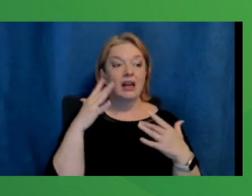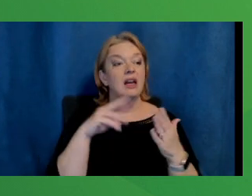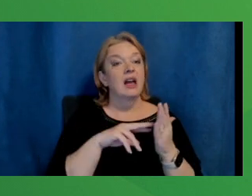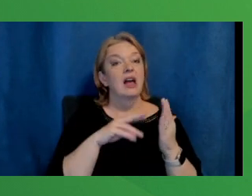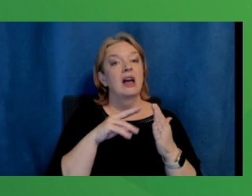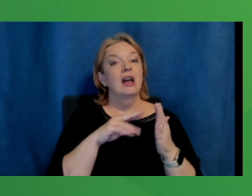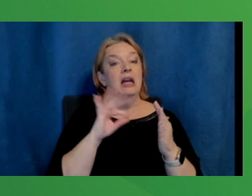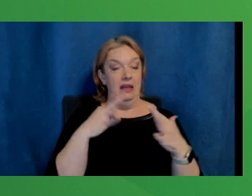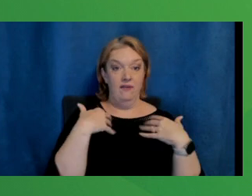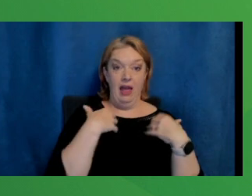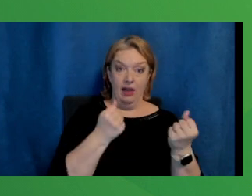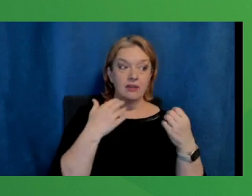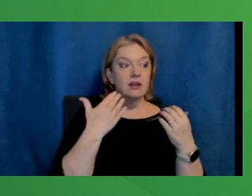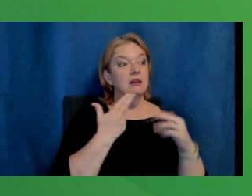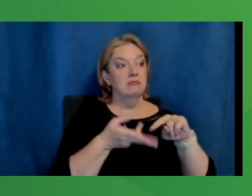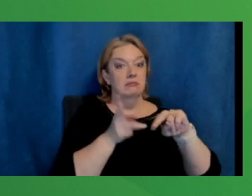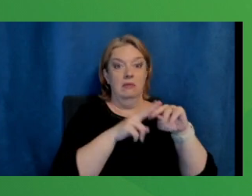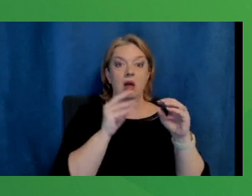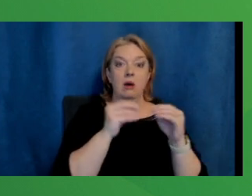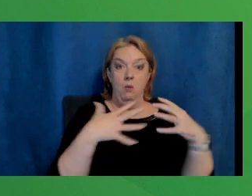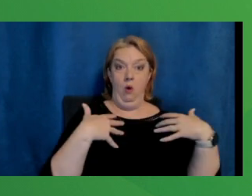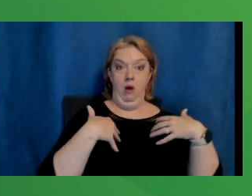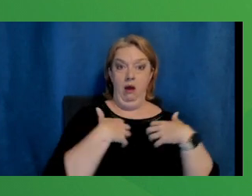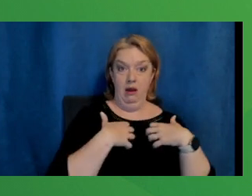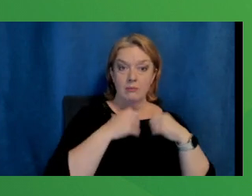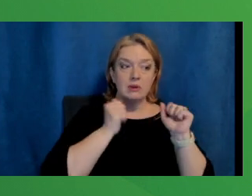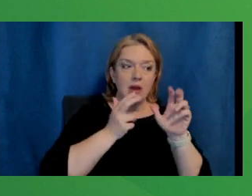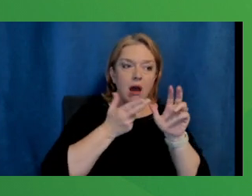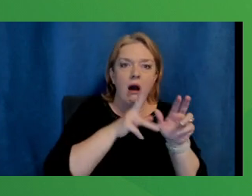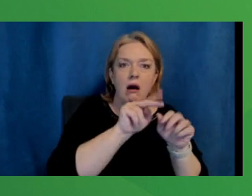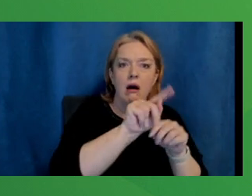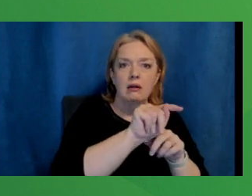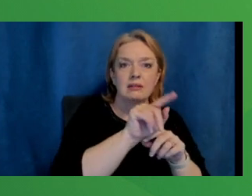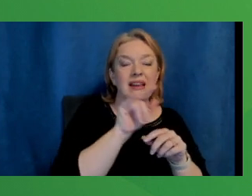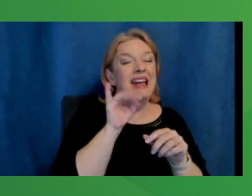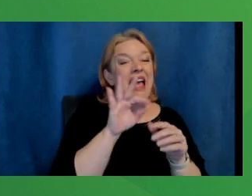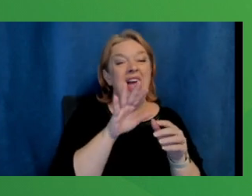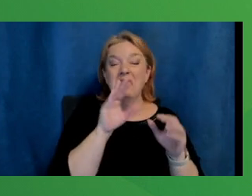of the animals being affected dying, they will be closer to being in danger or extinct. That